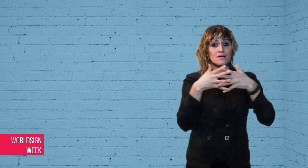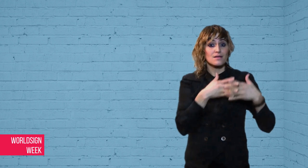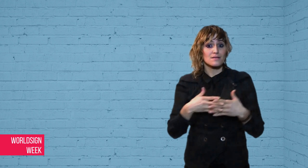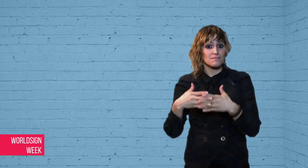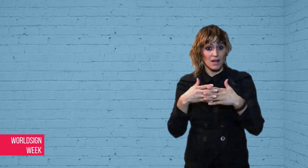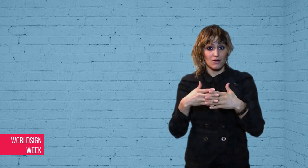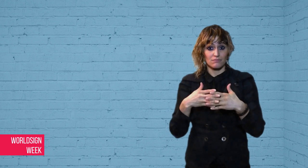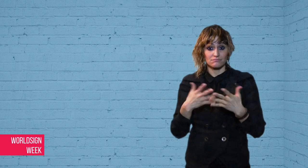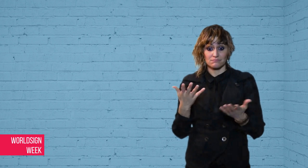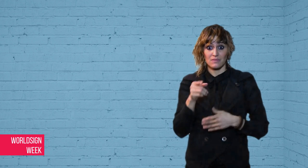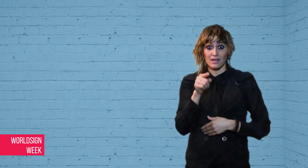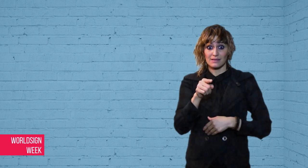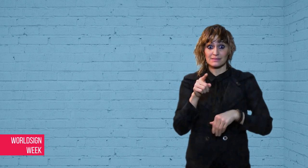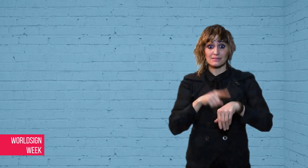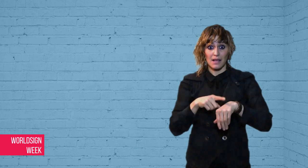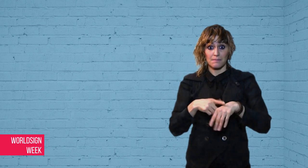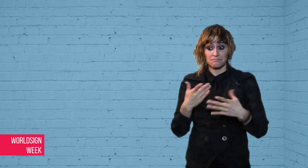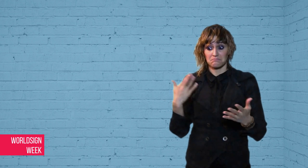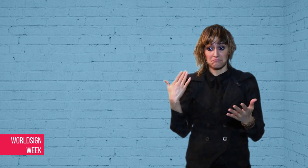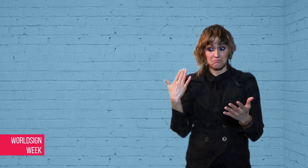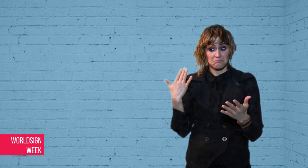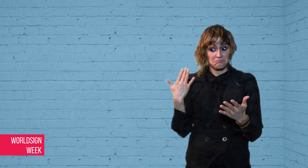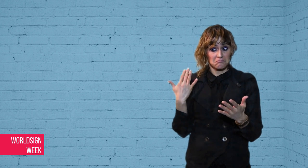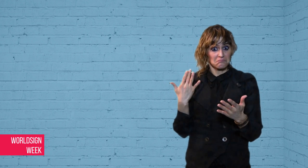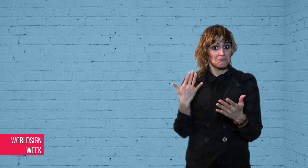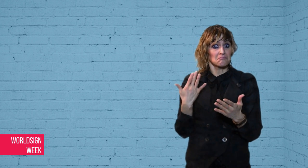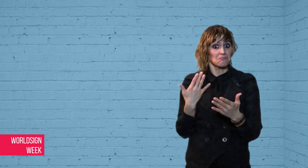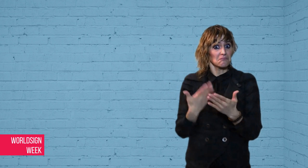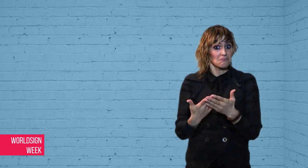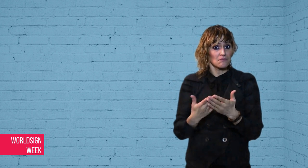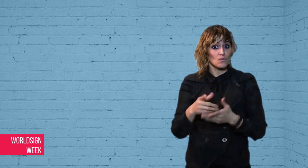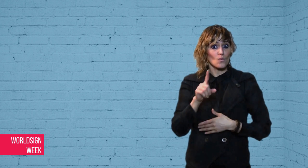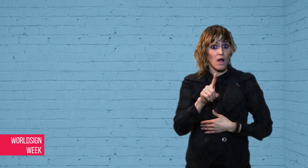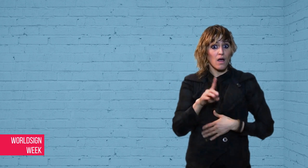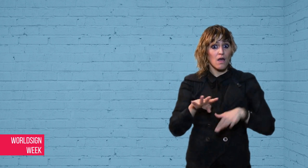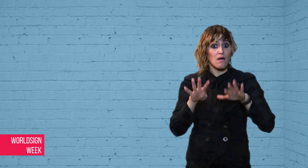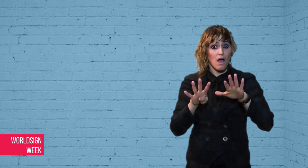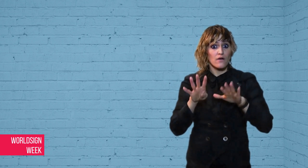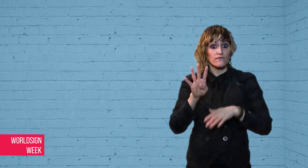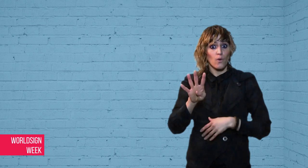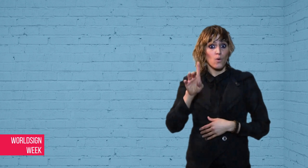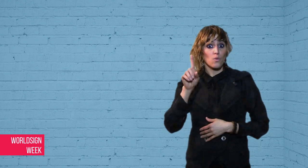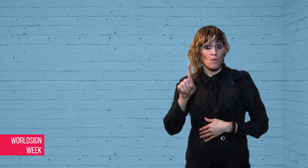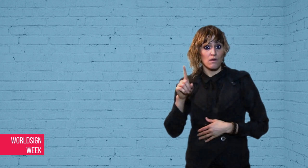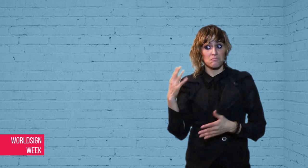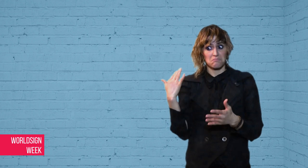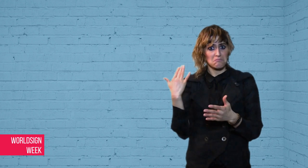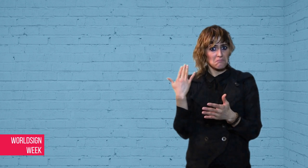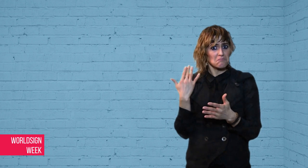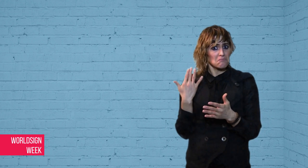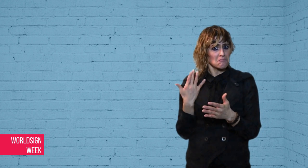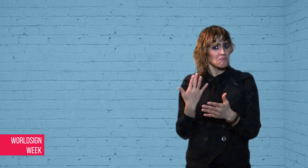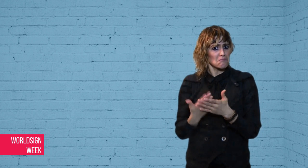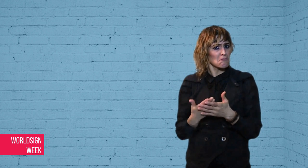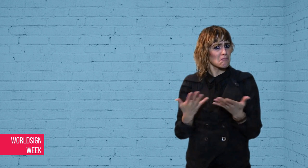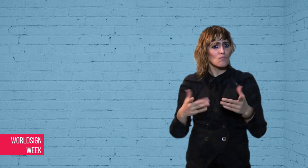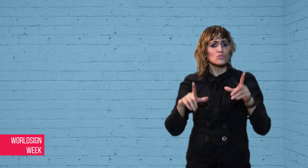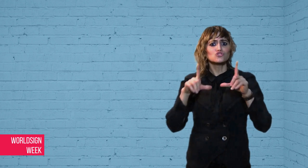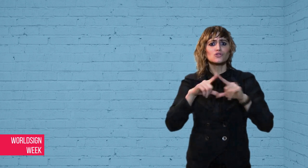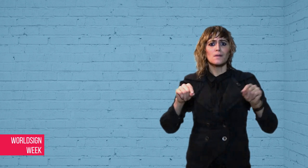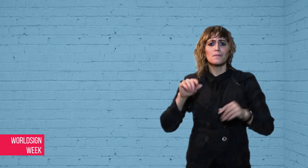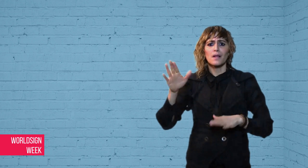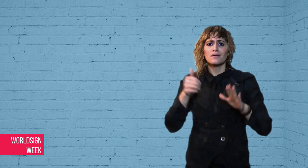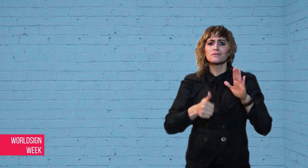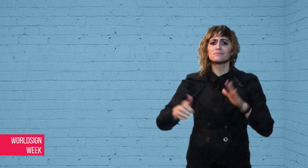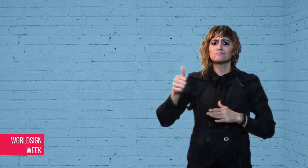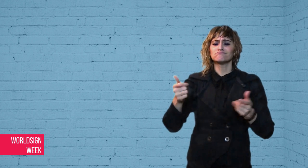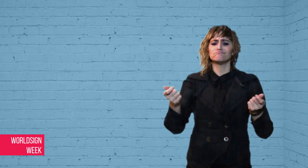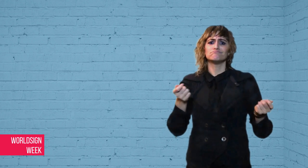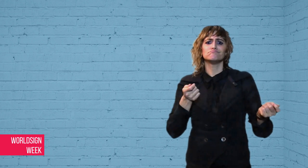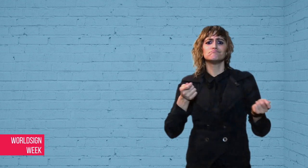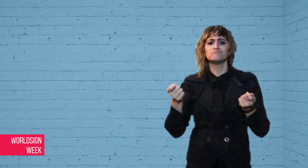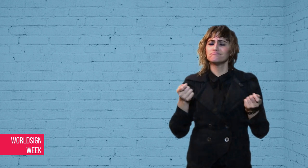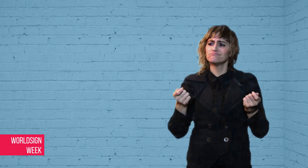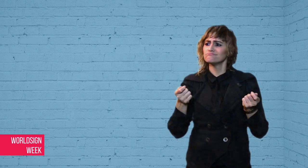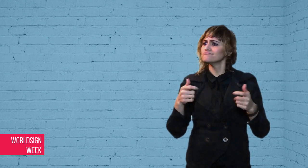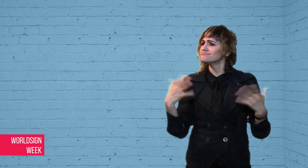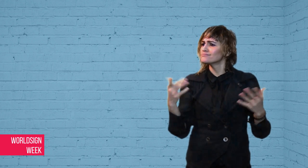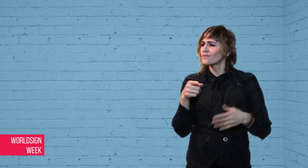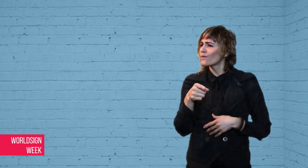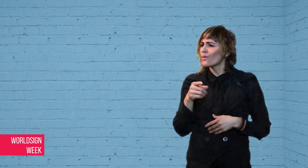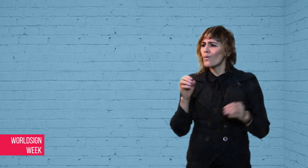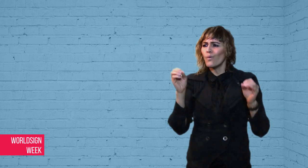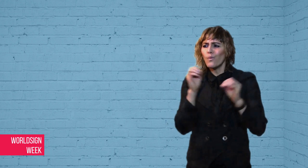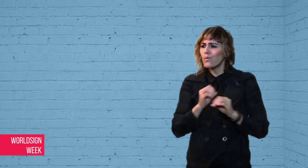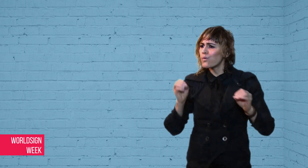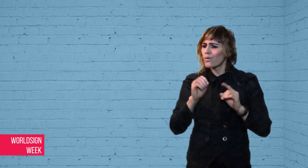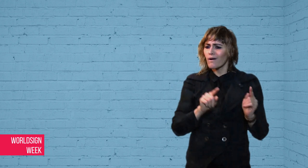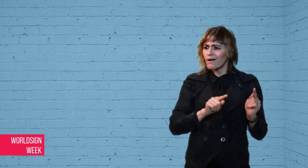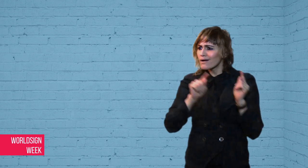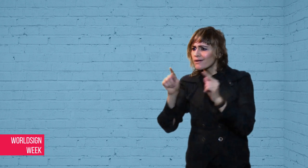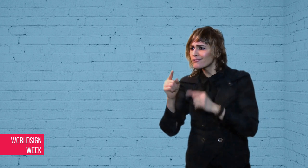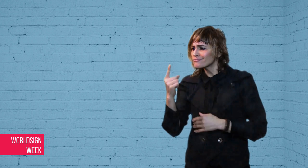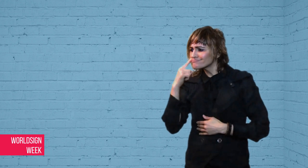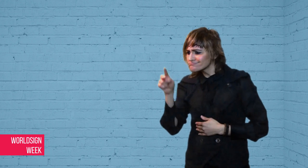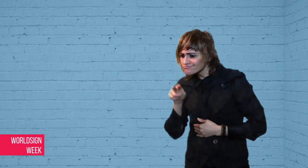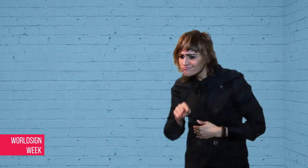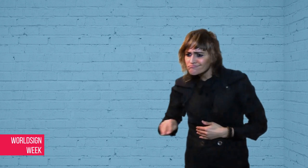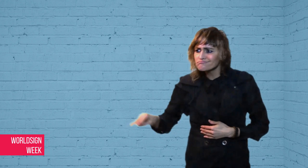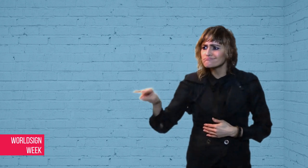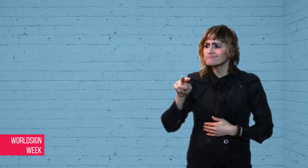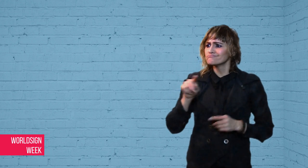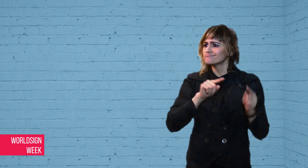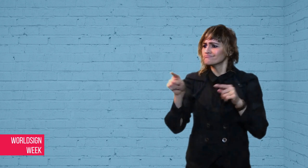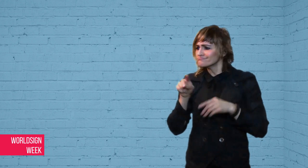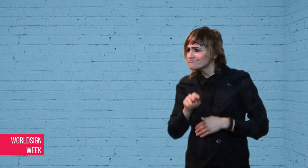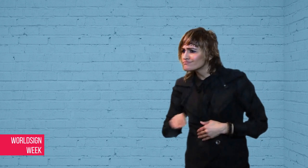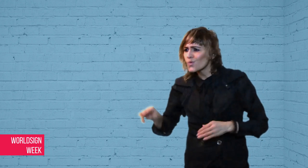Since 1941, no Japanese Prime Minister ever